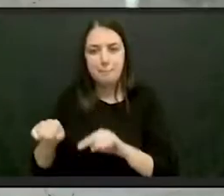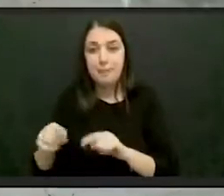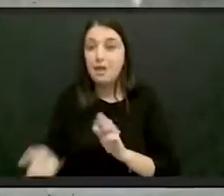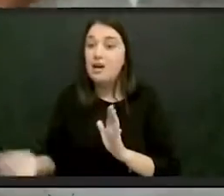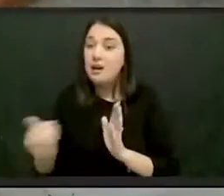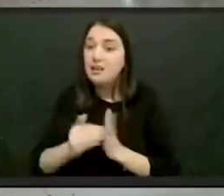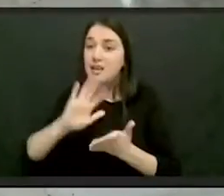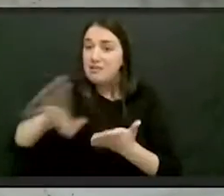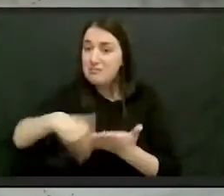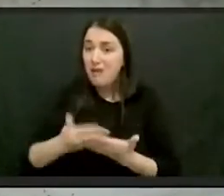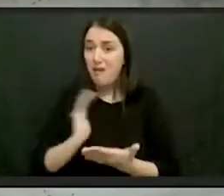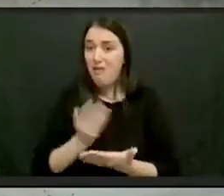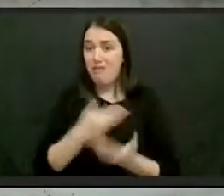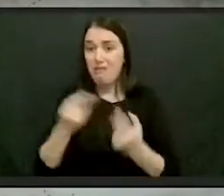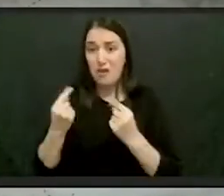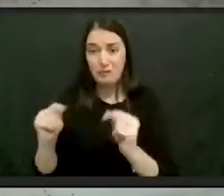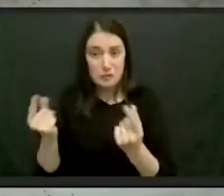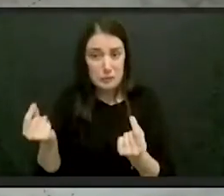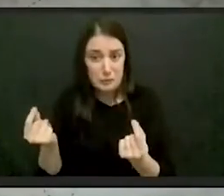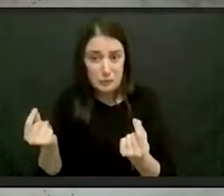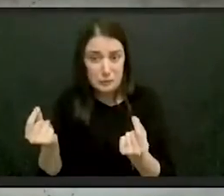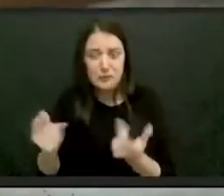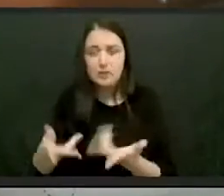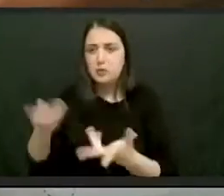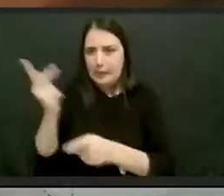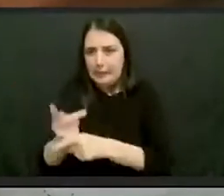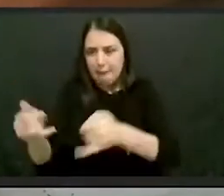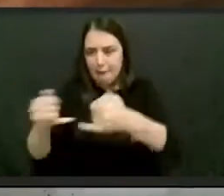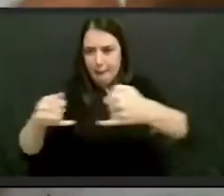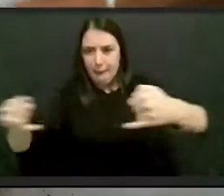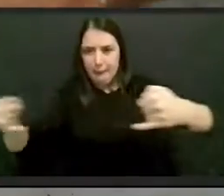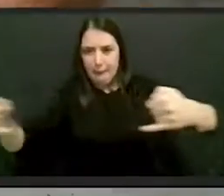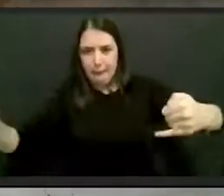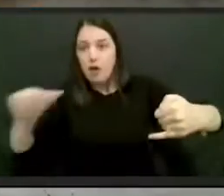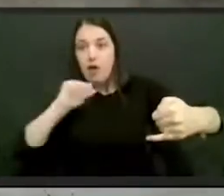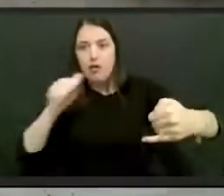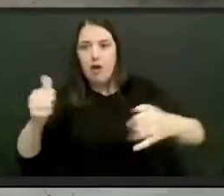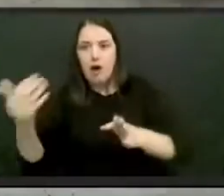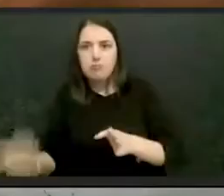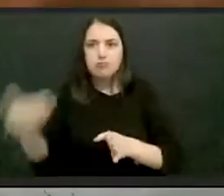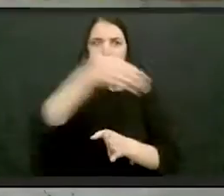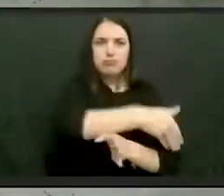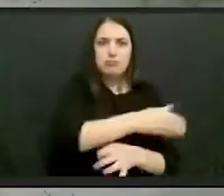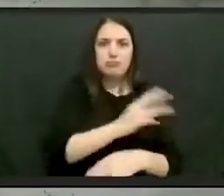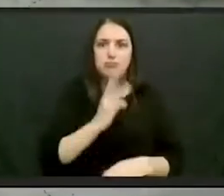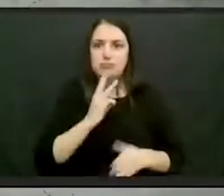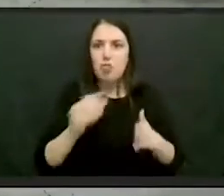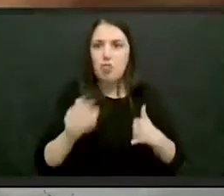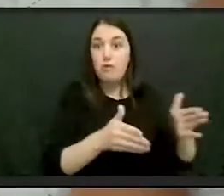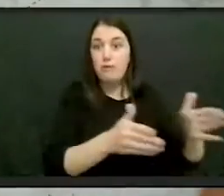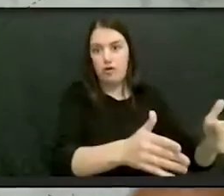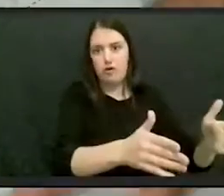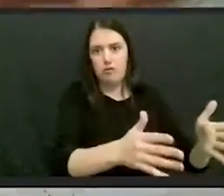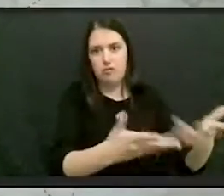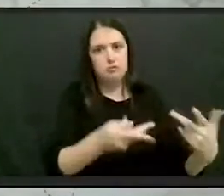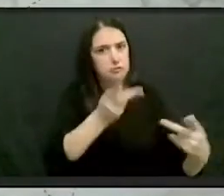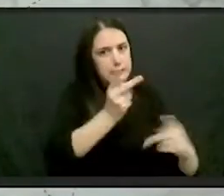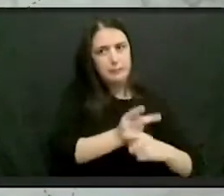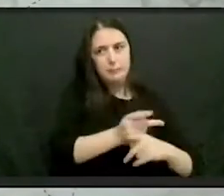sure that this does not come across the river and get established on the other side and this is where most of our contention of firefighters is. I wanna reemphasize that because